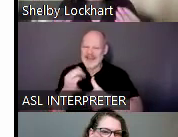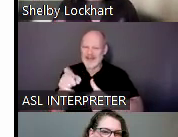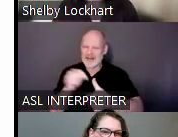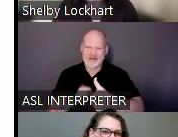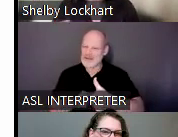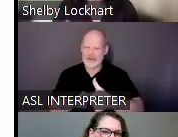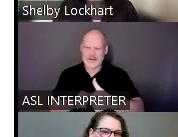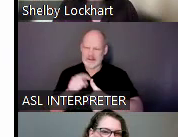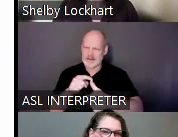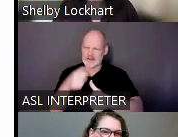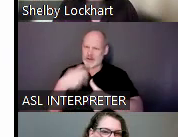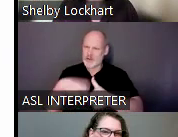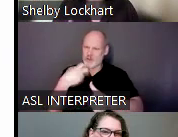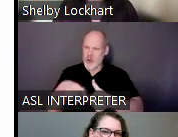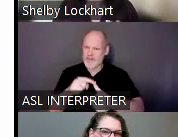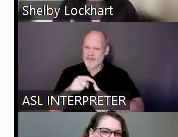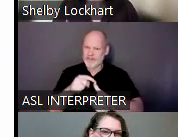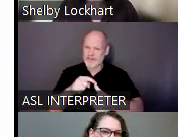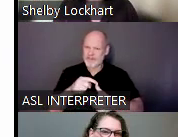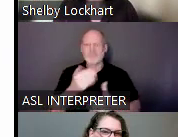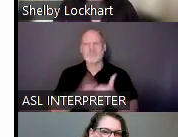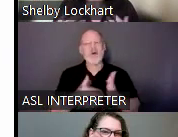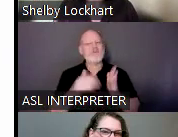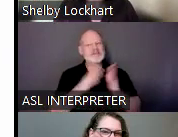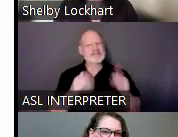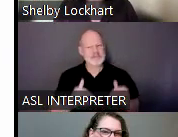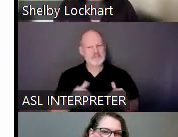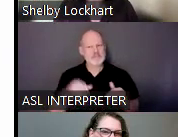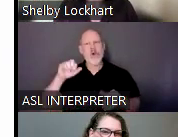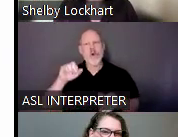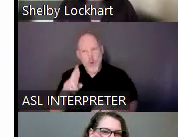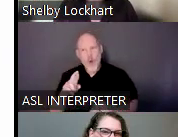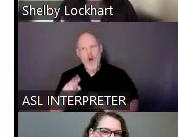times is we've got a system or practices that aren't working for our kids and families, so